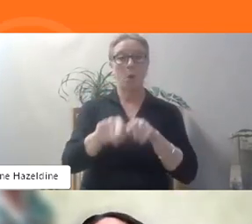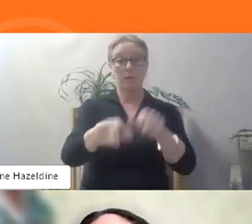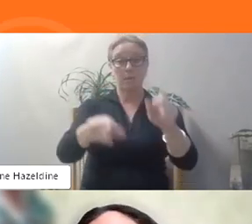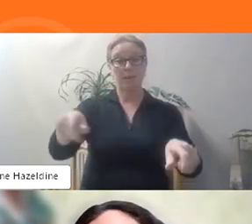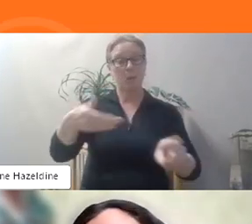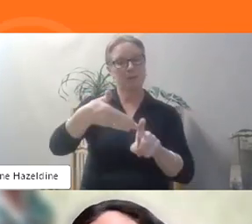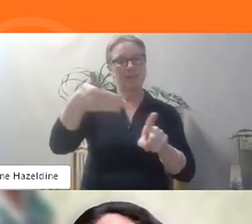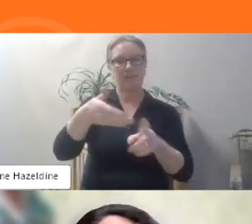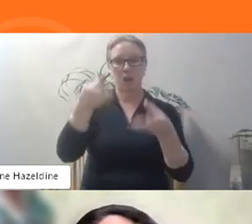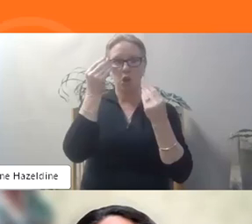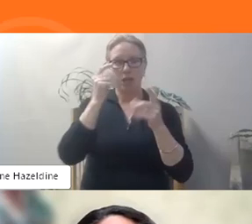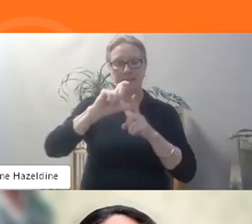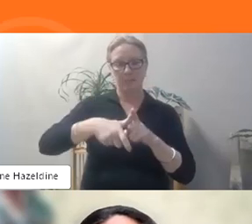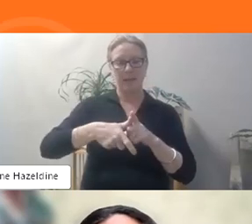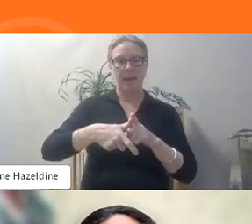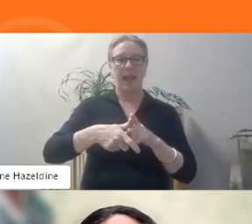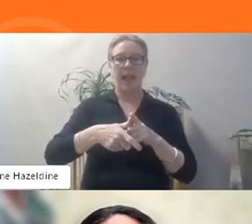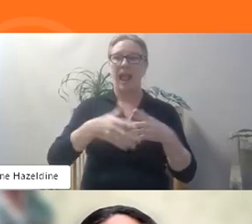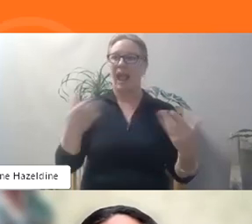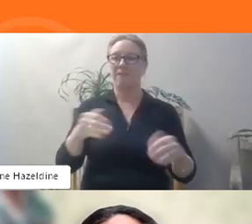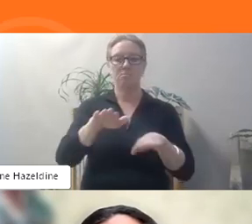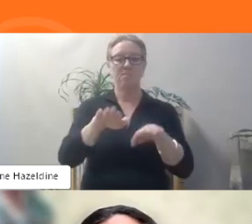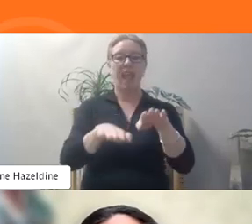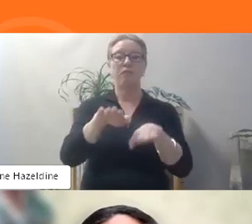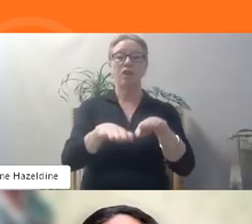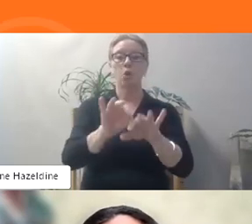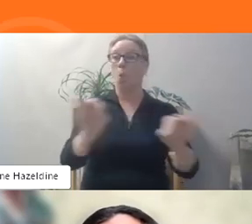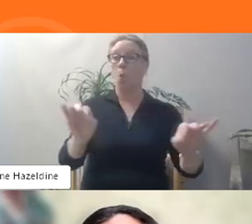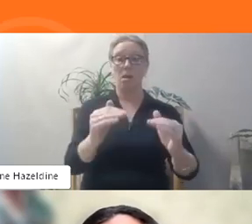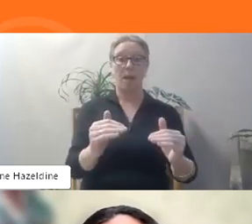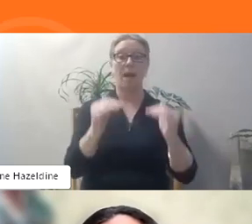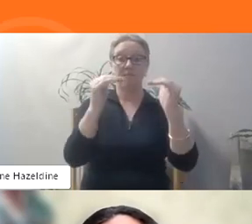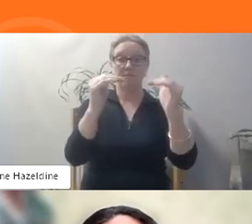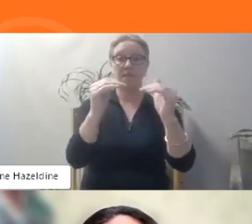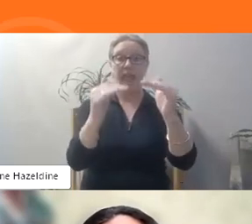disability have at least average, if not above average intelligence